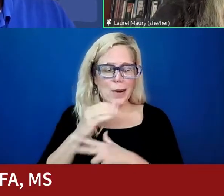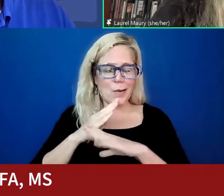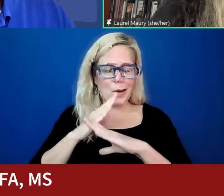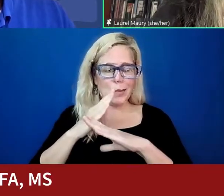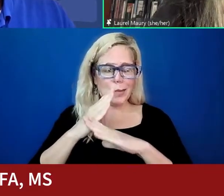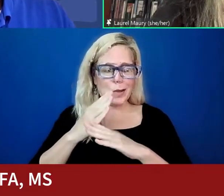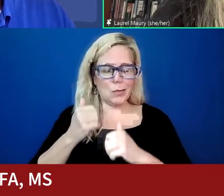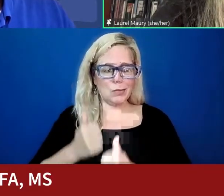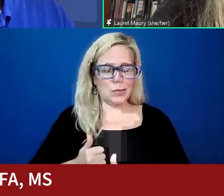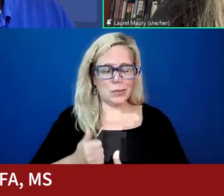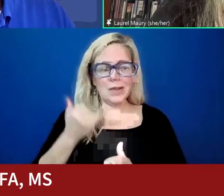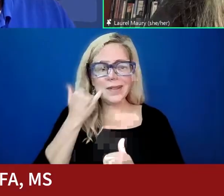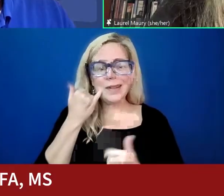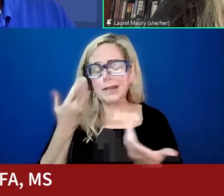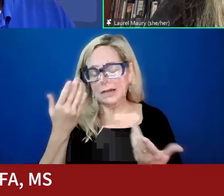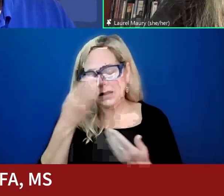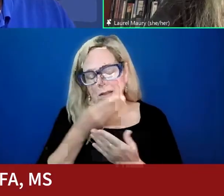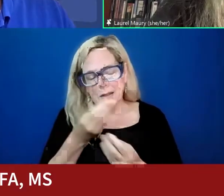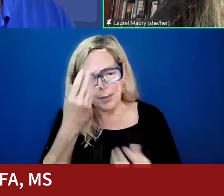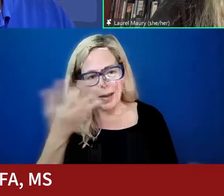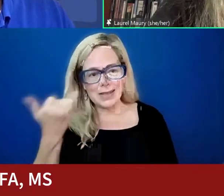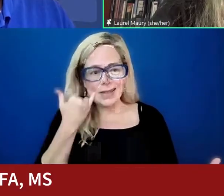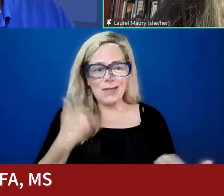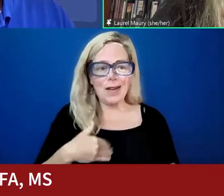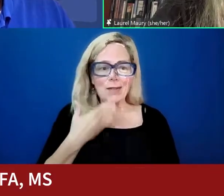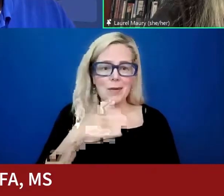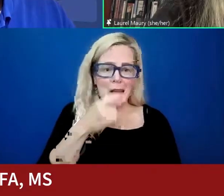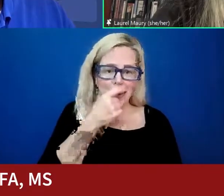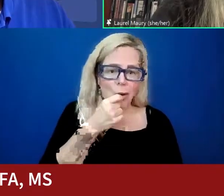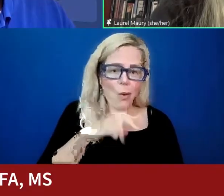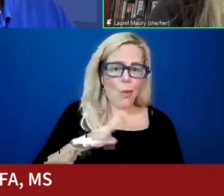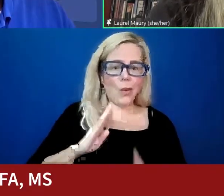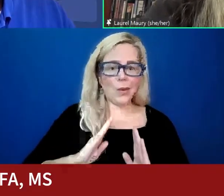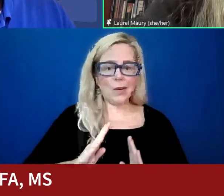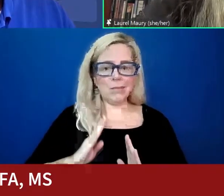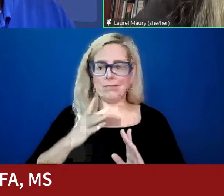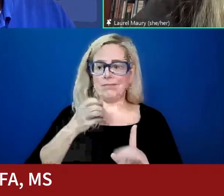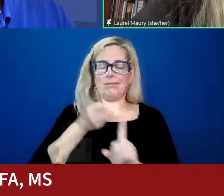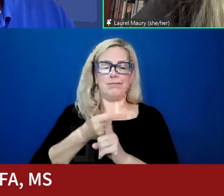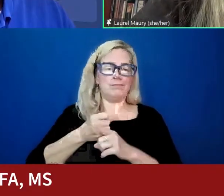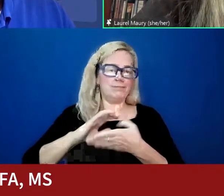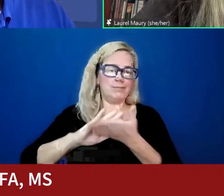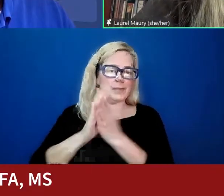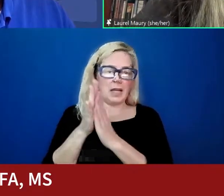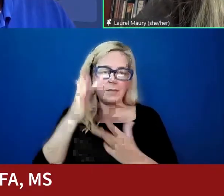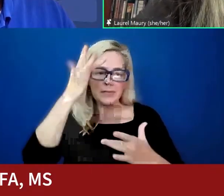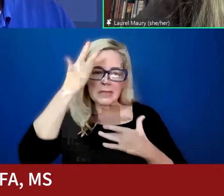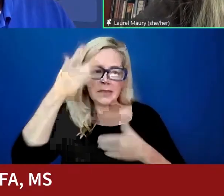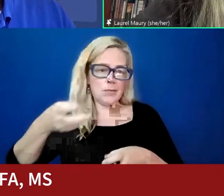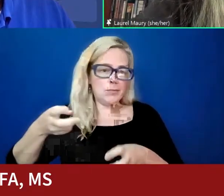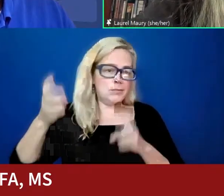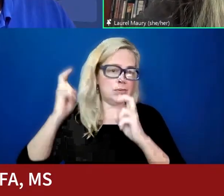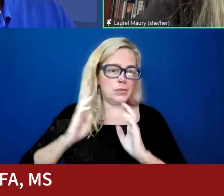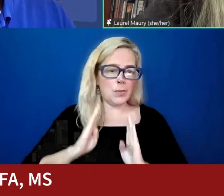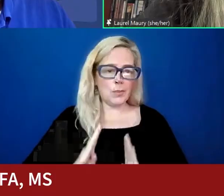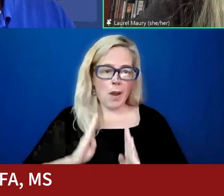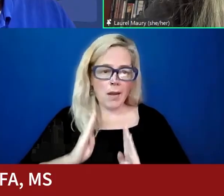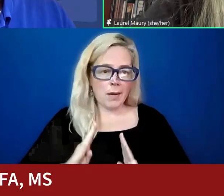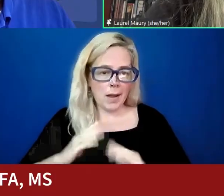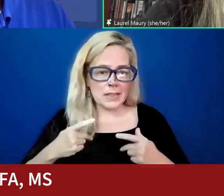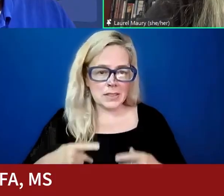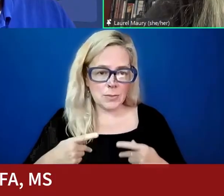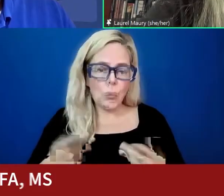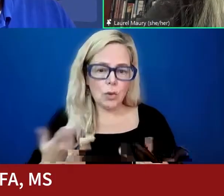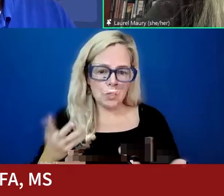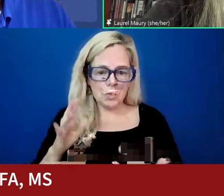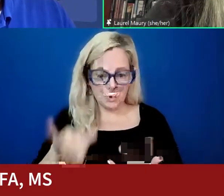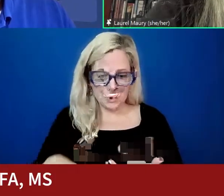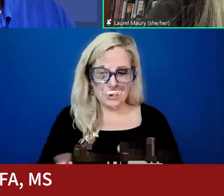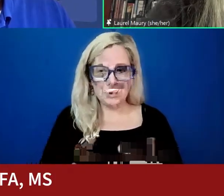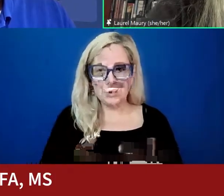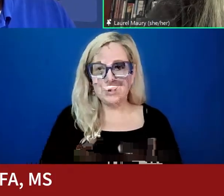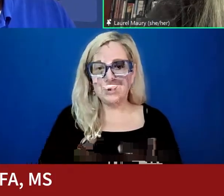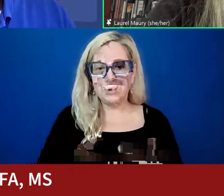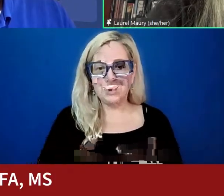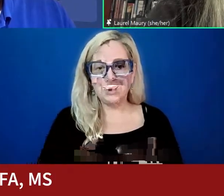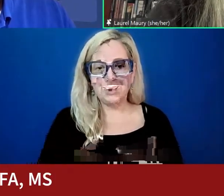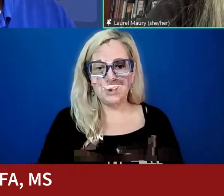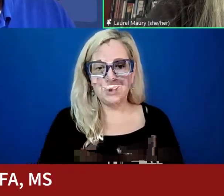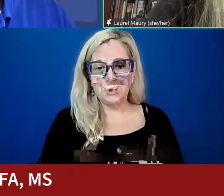you have a cold I have a bad cold or bronchitis or pneumonia. Um I in 2021 I was I was about to be I